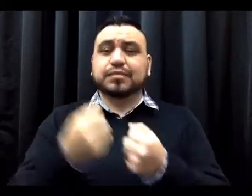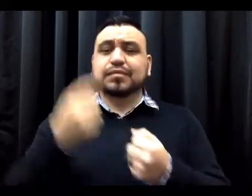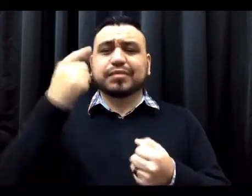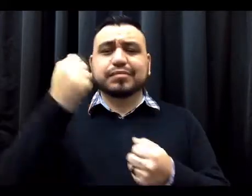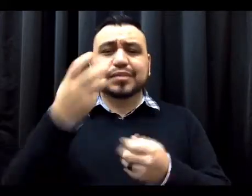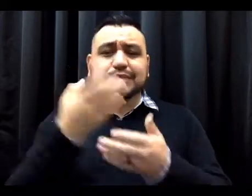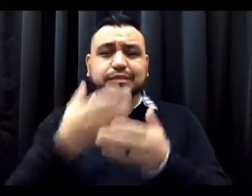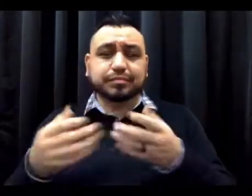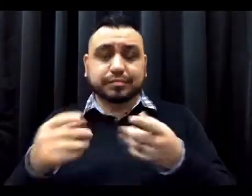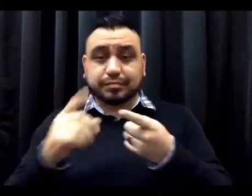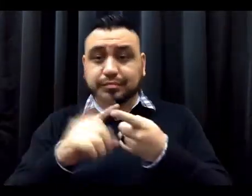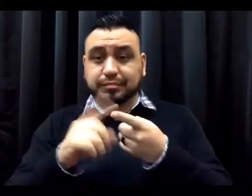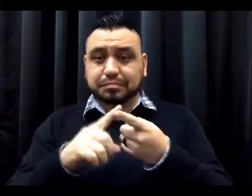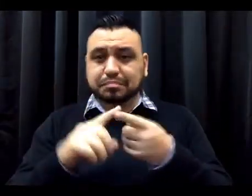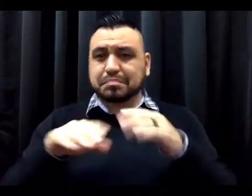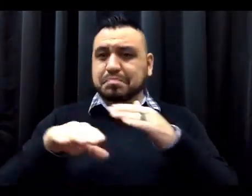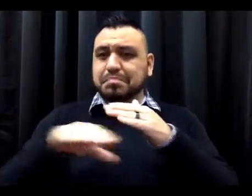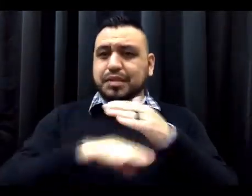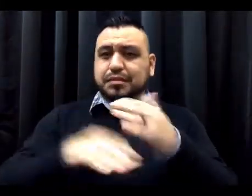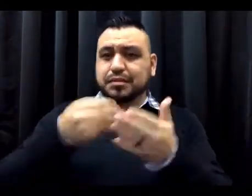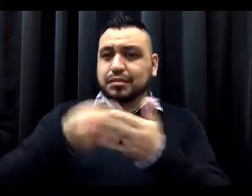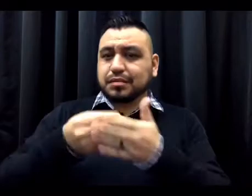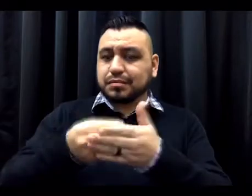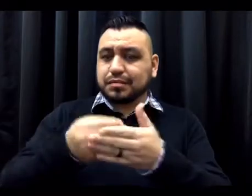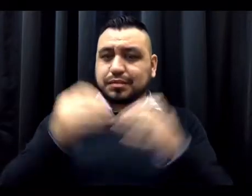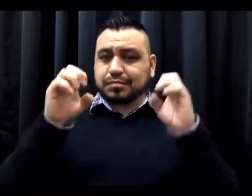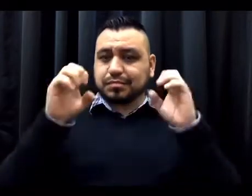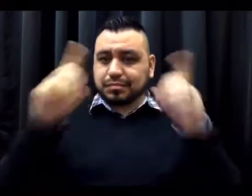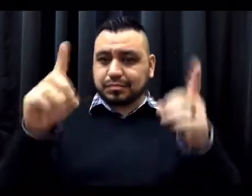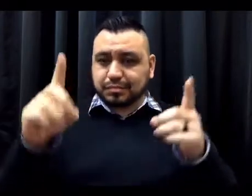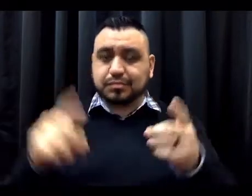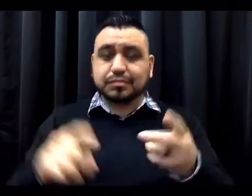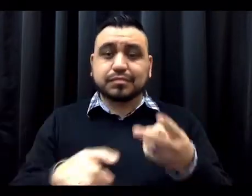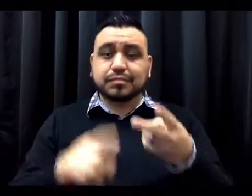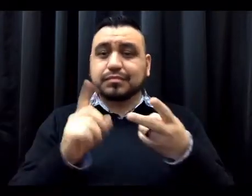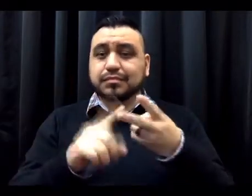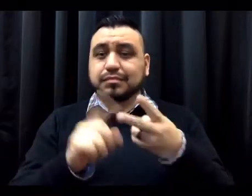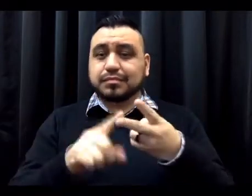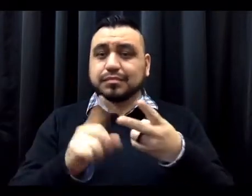H&R Block will provide a workshop on several things like: Basic Financial Education,